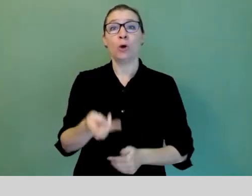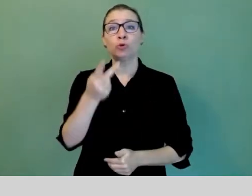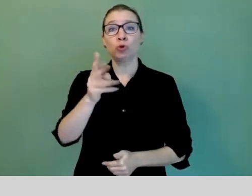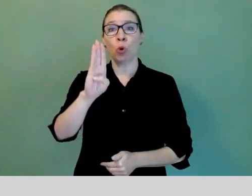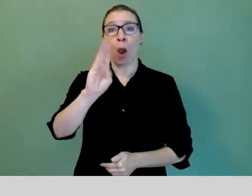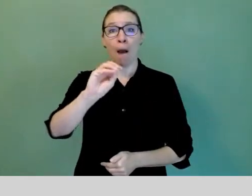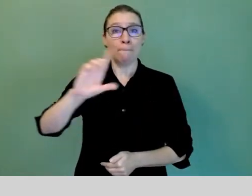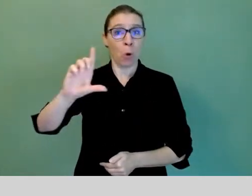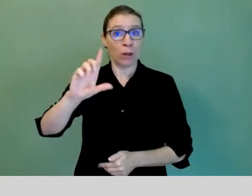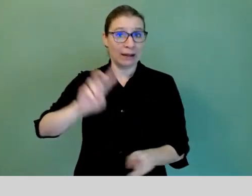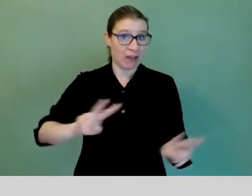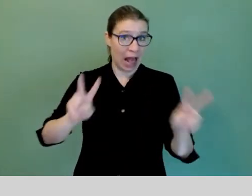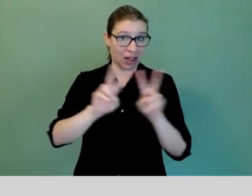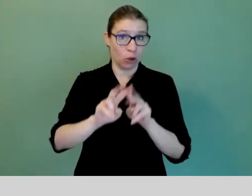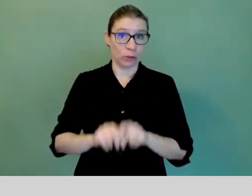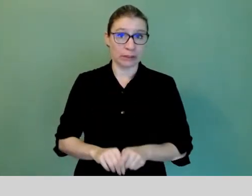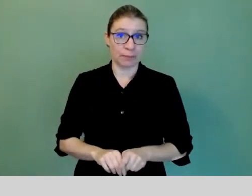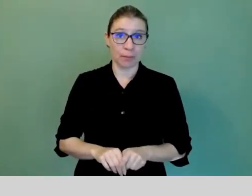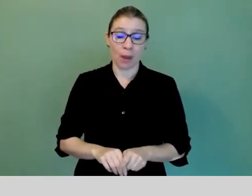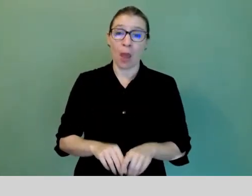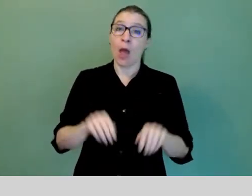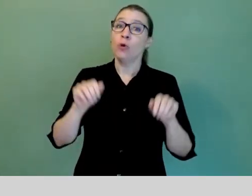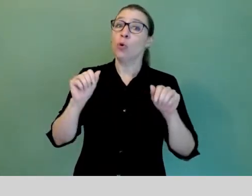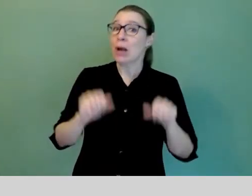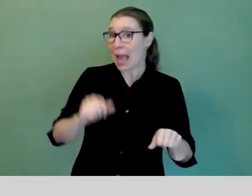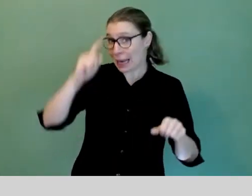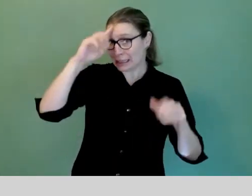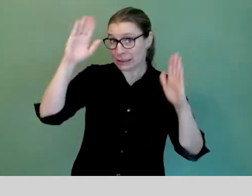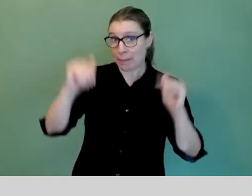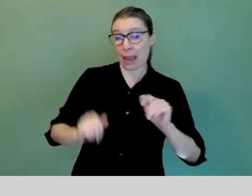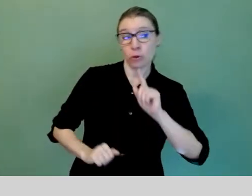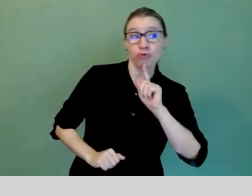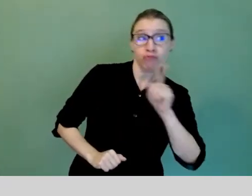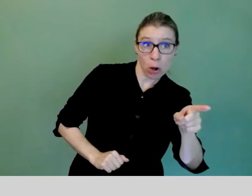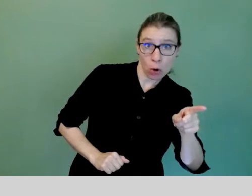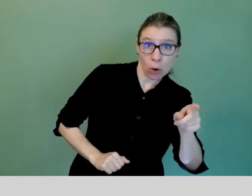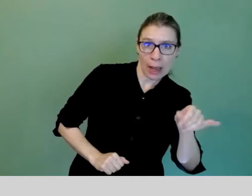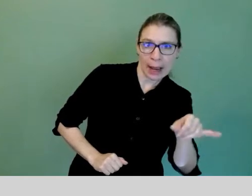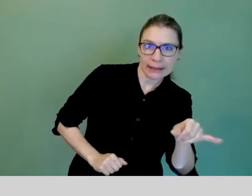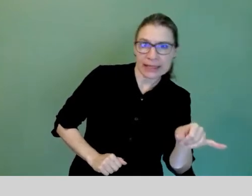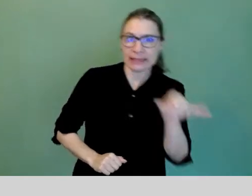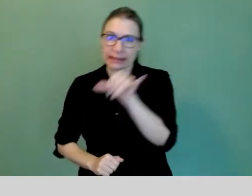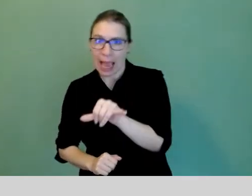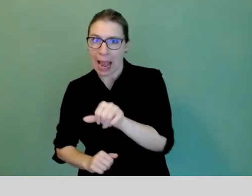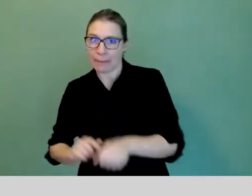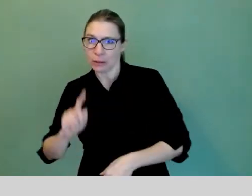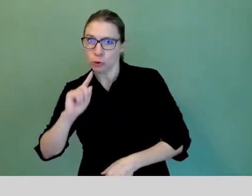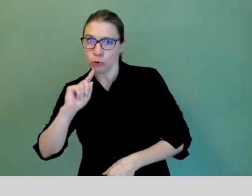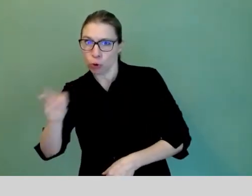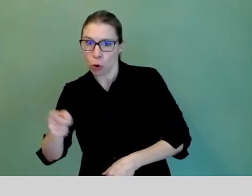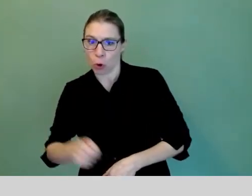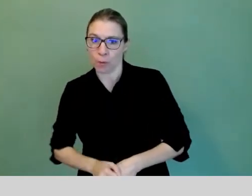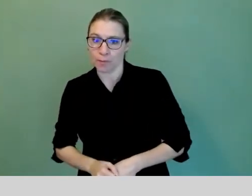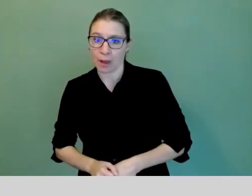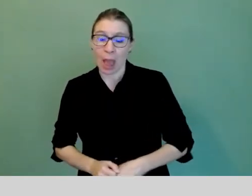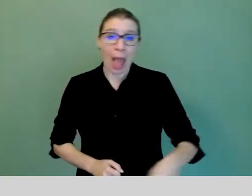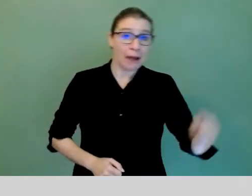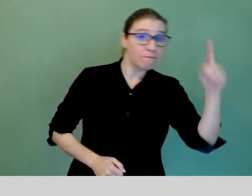As you'd expect, True is the same as True and False is not equal to True